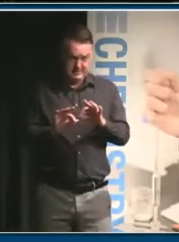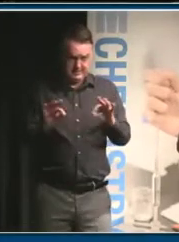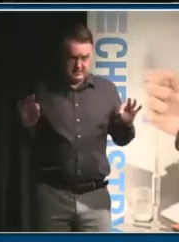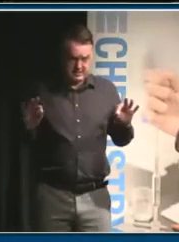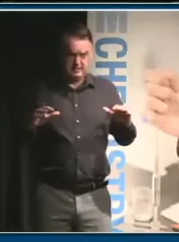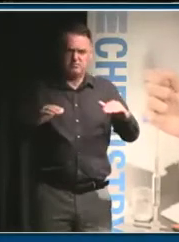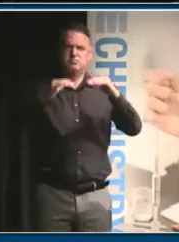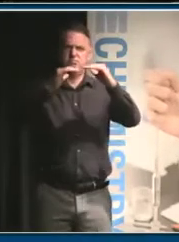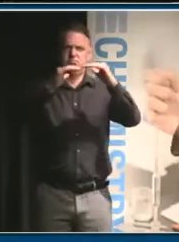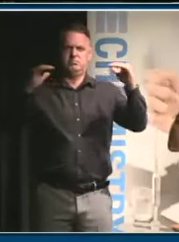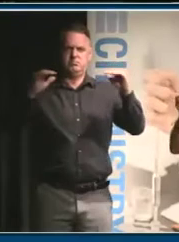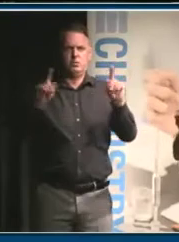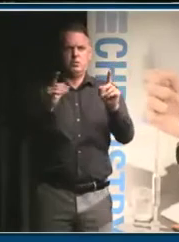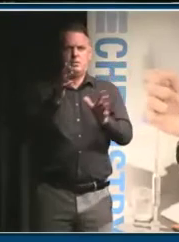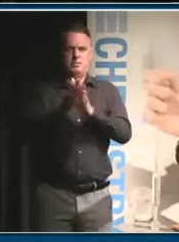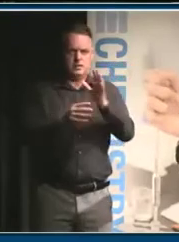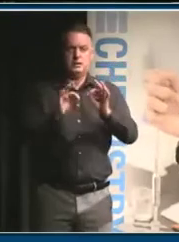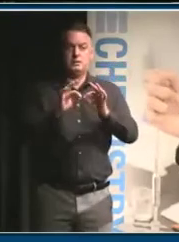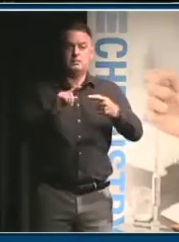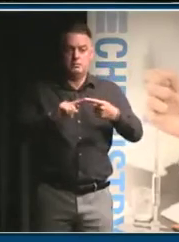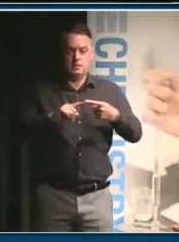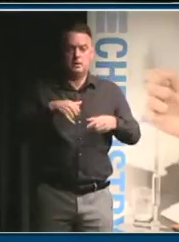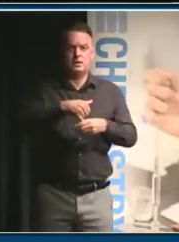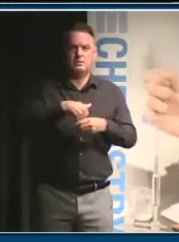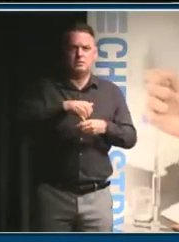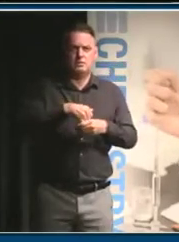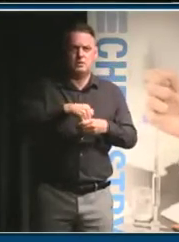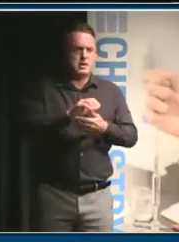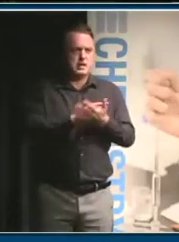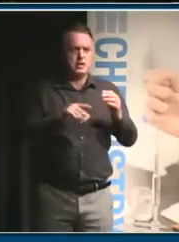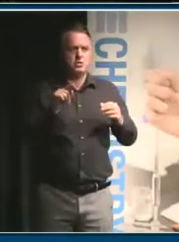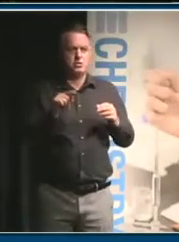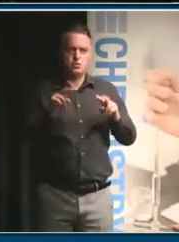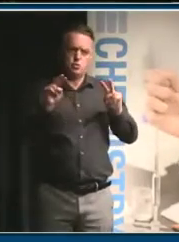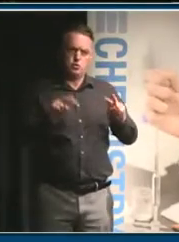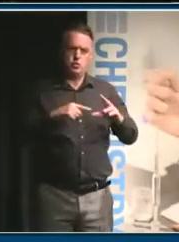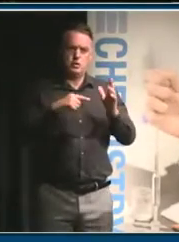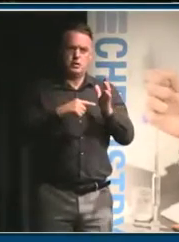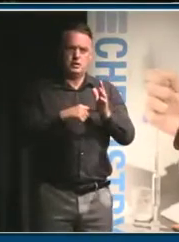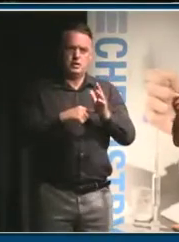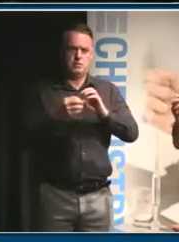level of what it means to be a chemist on: How do you look at molecular structure and assess